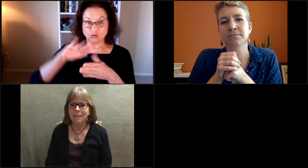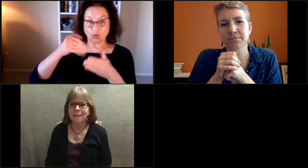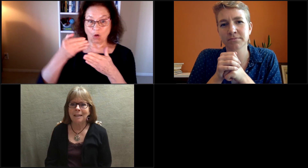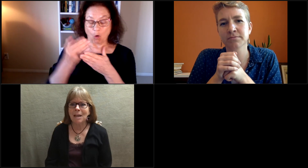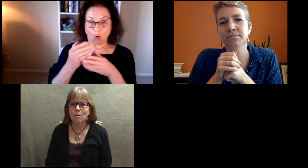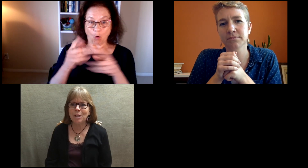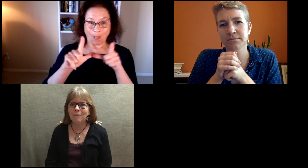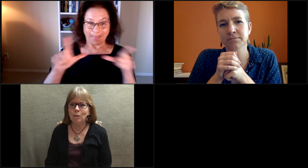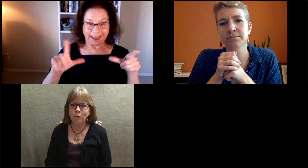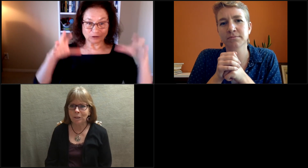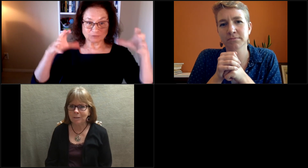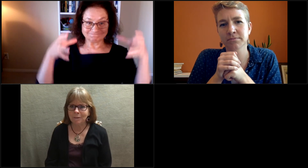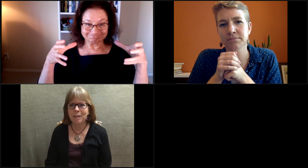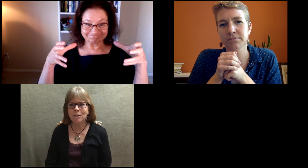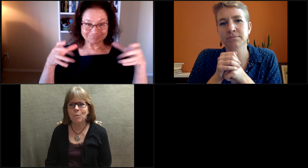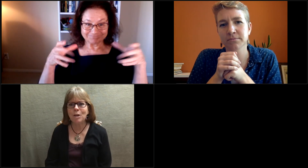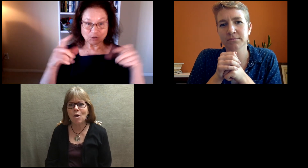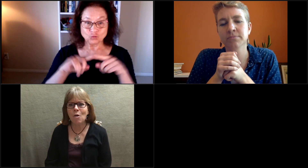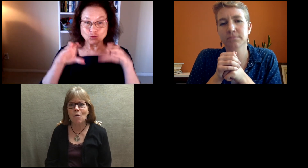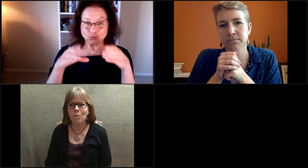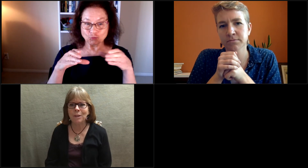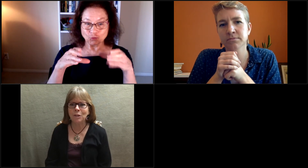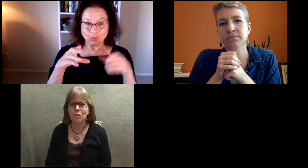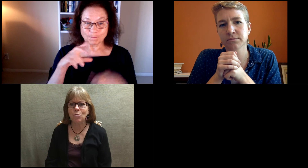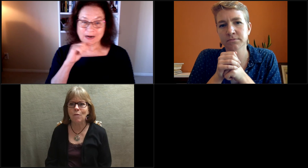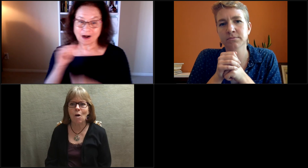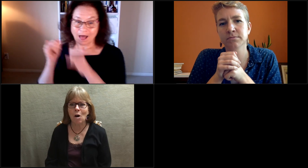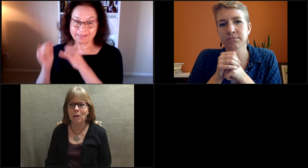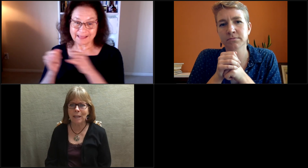language evolution. Because we know, this is true of all languages.